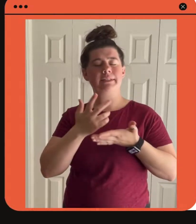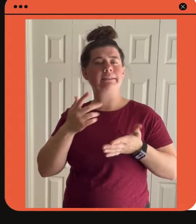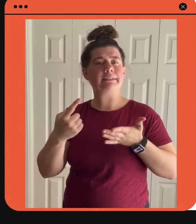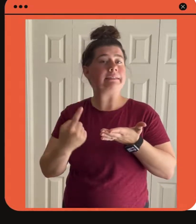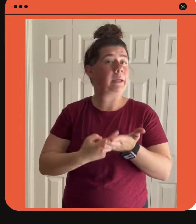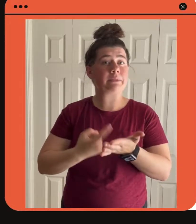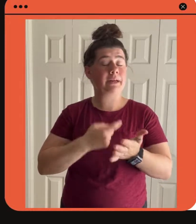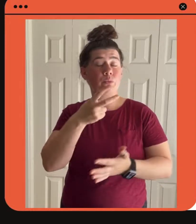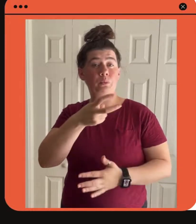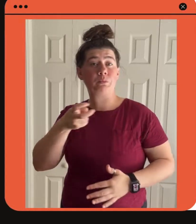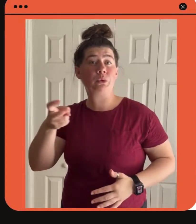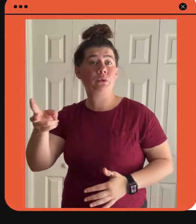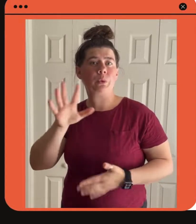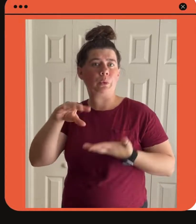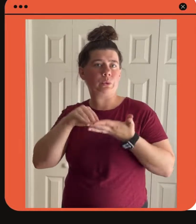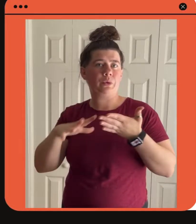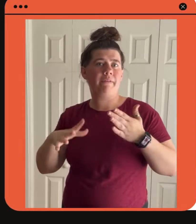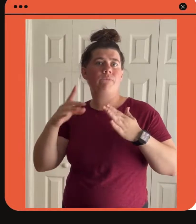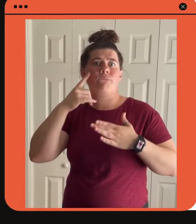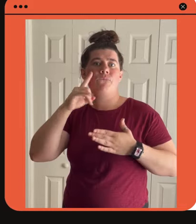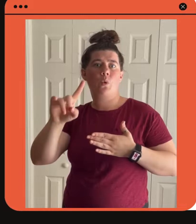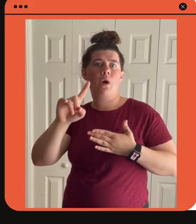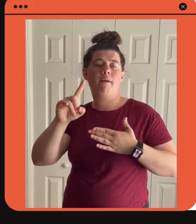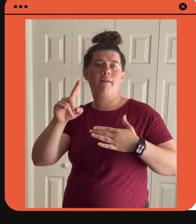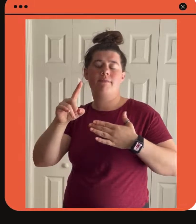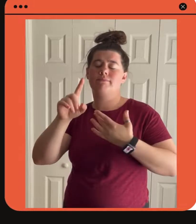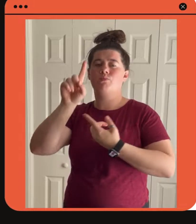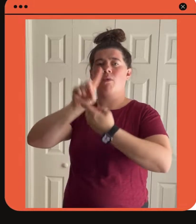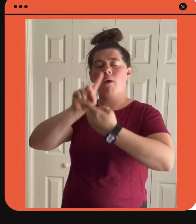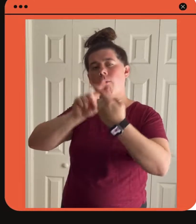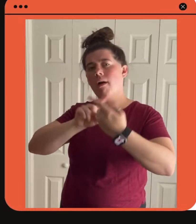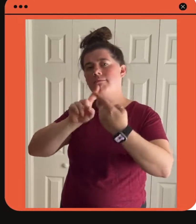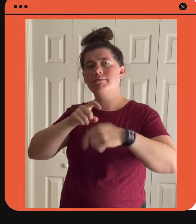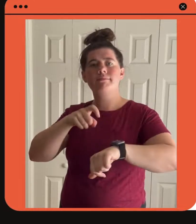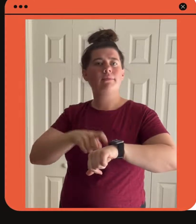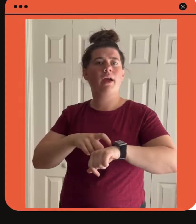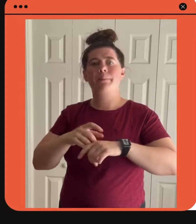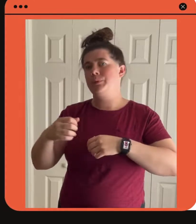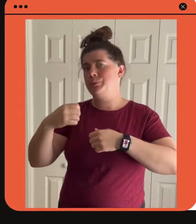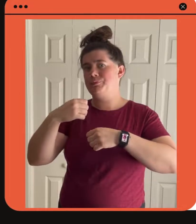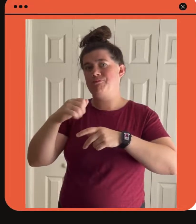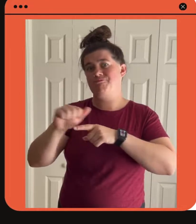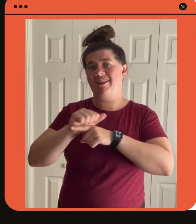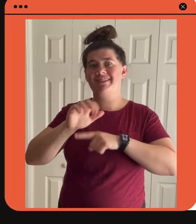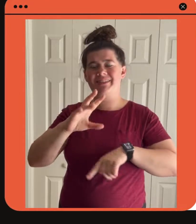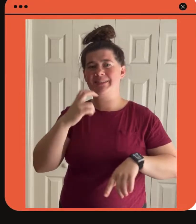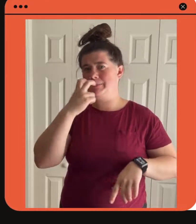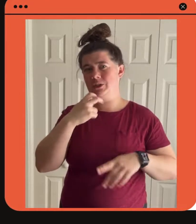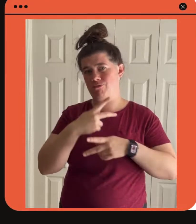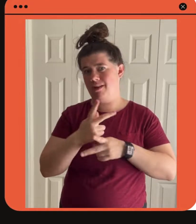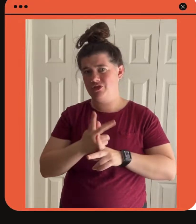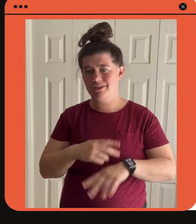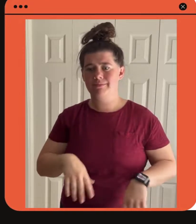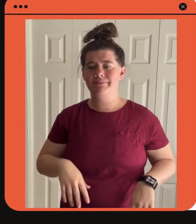The speech therapist might pull your student from class for some one-on-one time to practice their speech production.